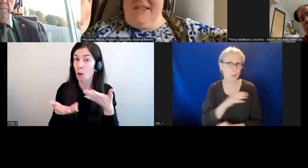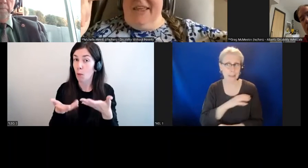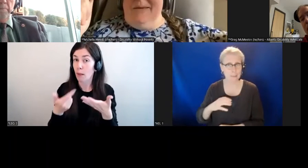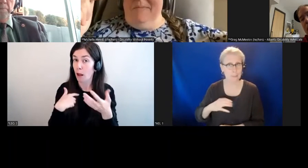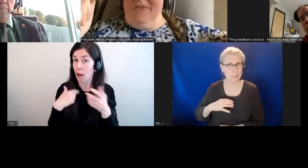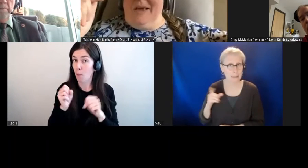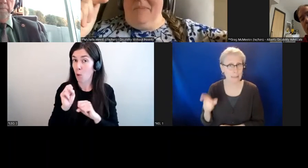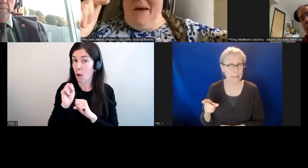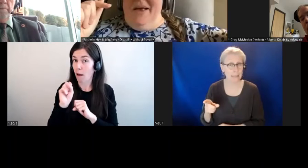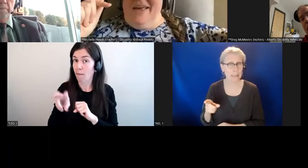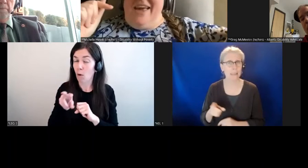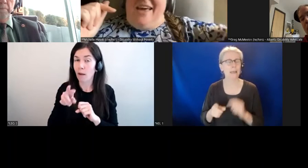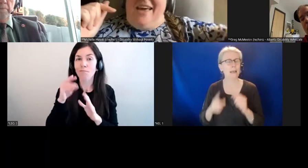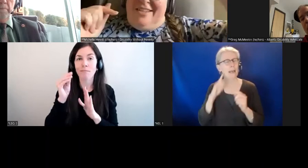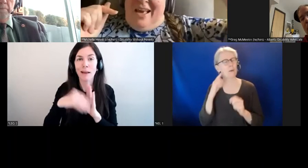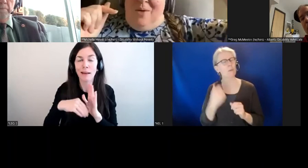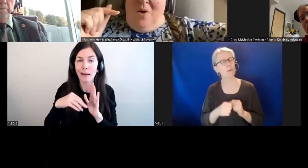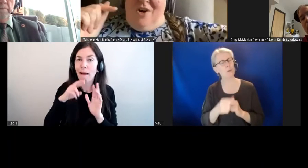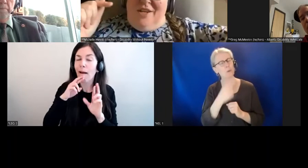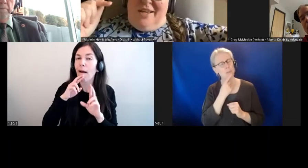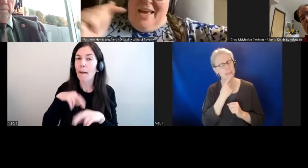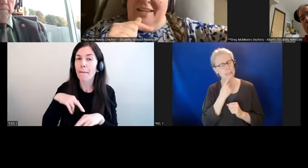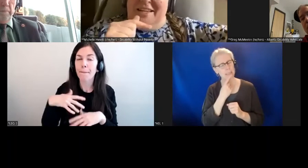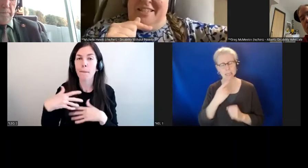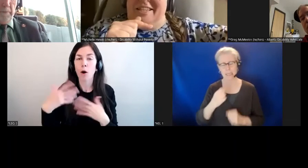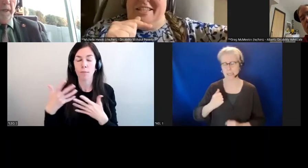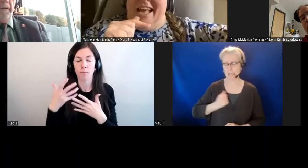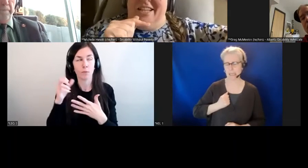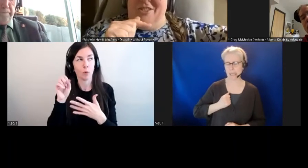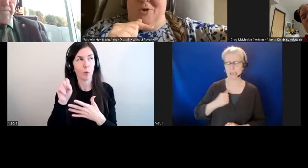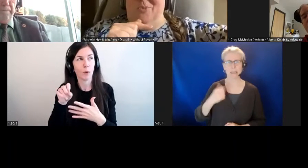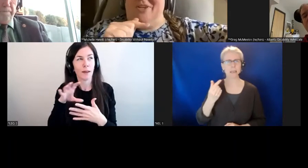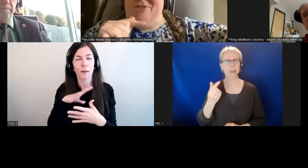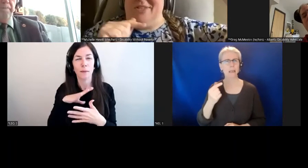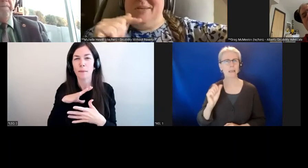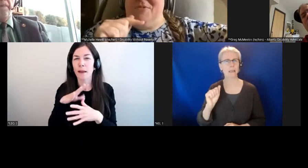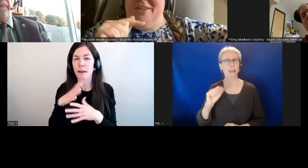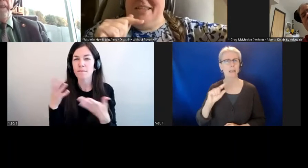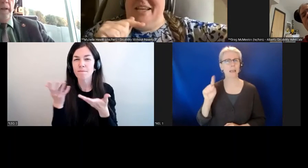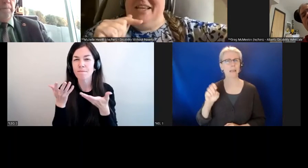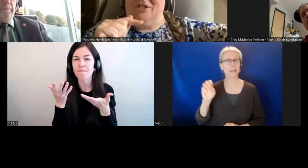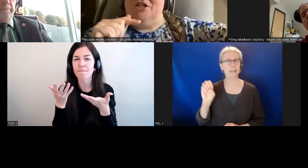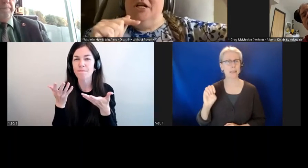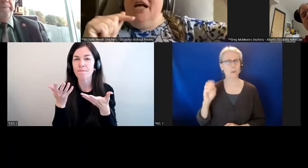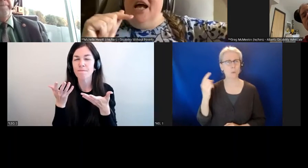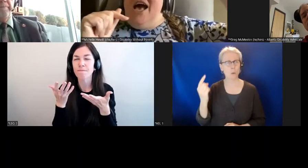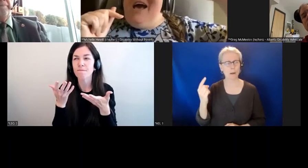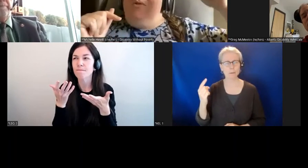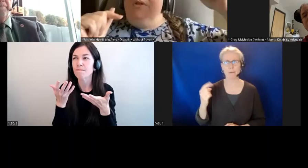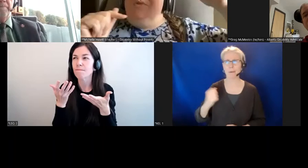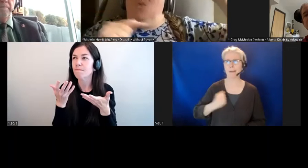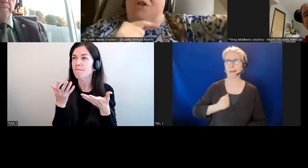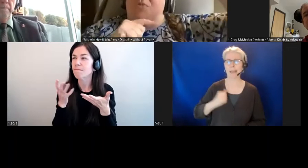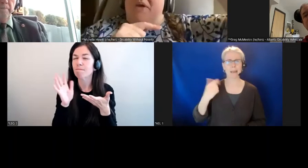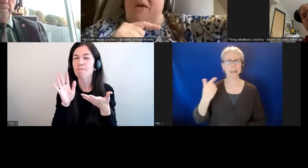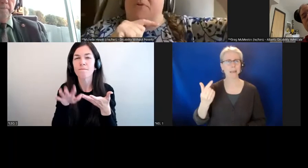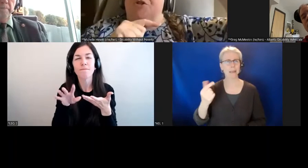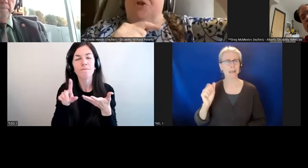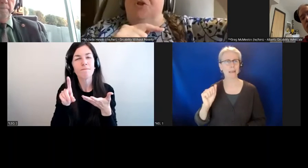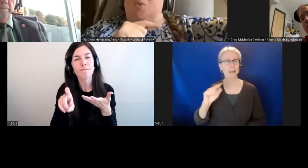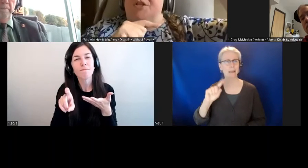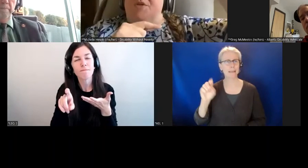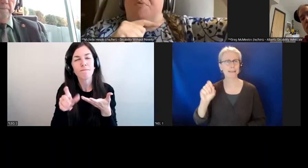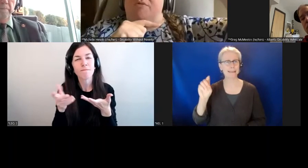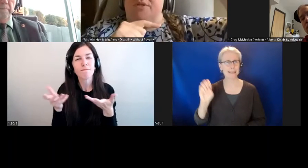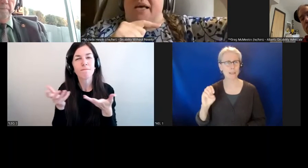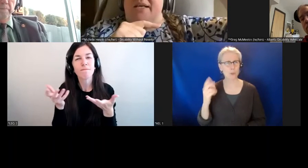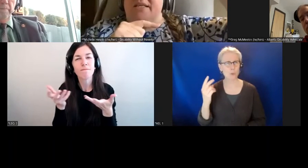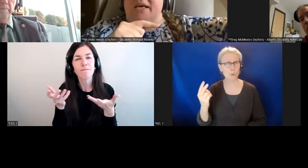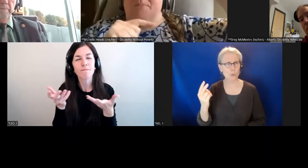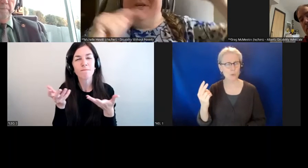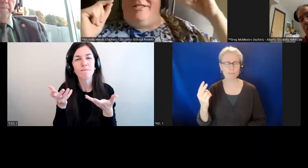WAS THAT ABOUT CANADA GAZETTE ONE AND GAZETTE TWO WHICH SEEMS TECHNICAL. WHAT'S THE PROCESS?